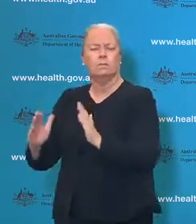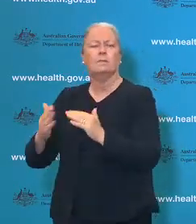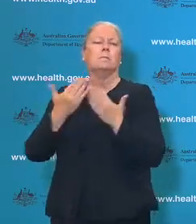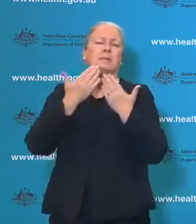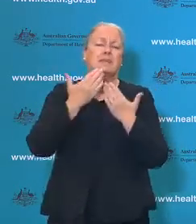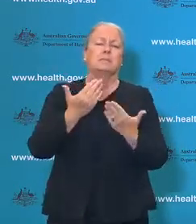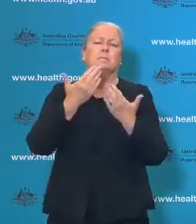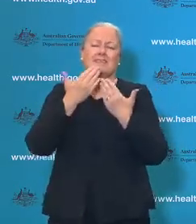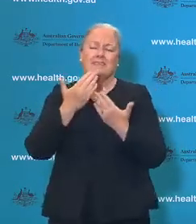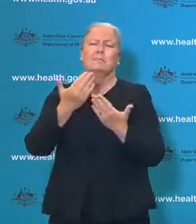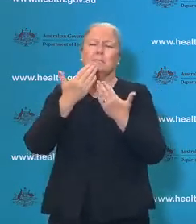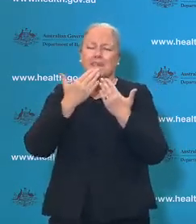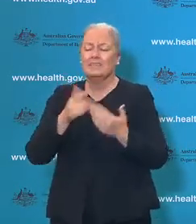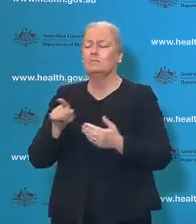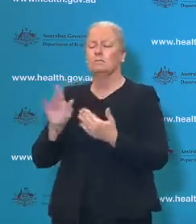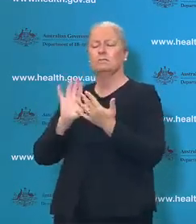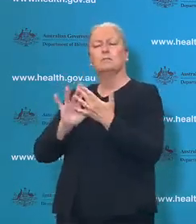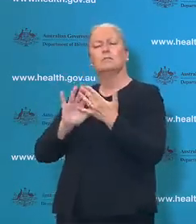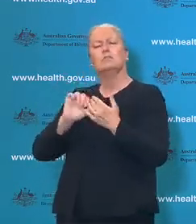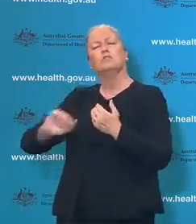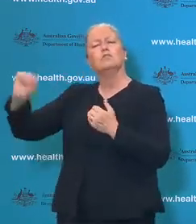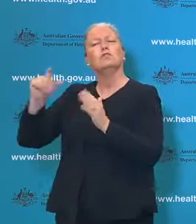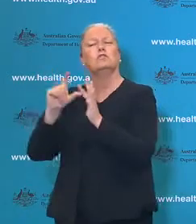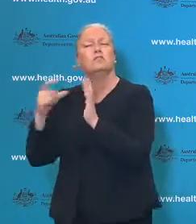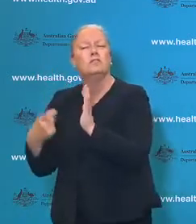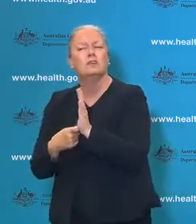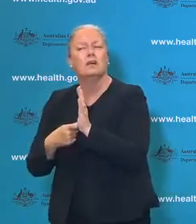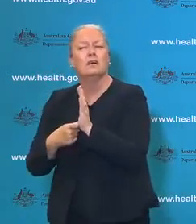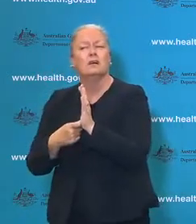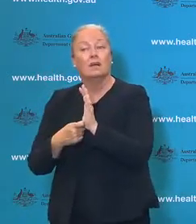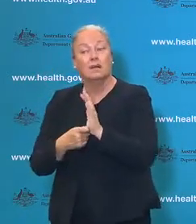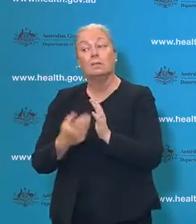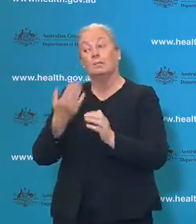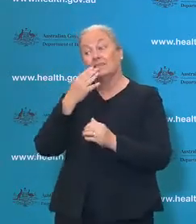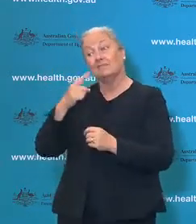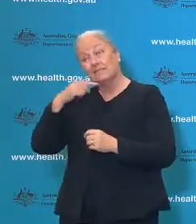to your General Practitioner. Let her or him know that you are now COVID-19